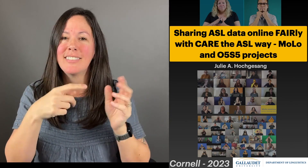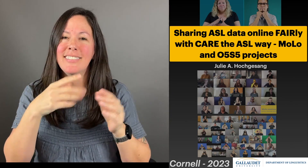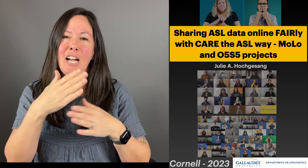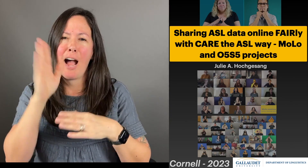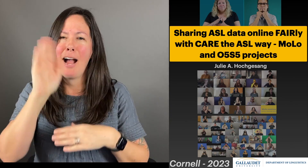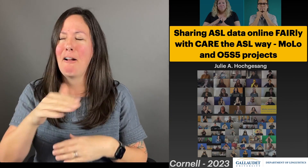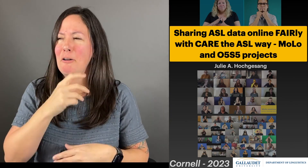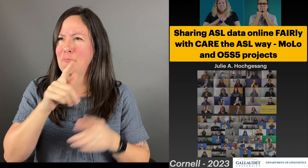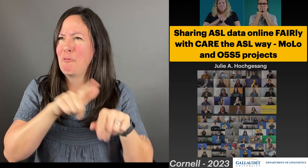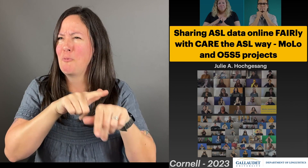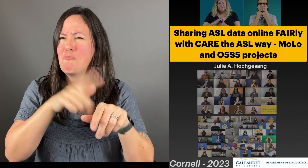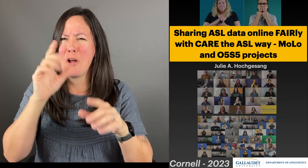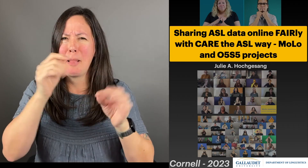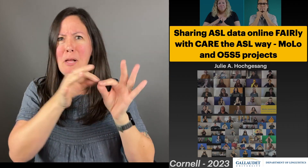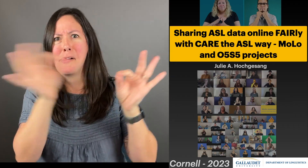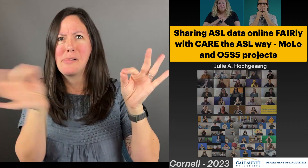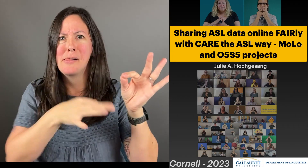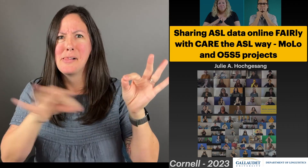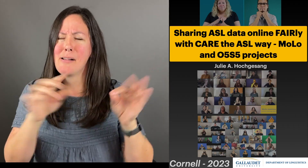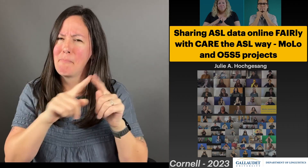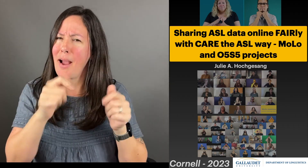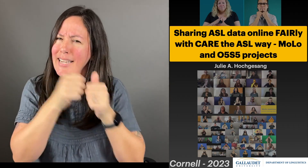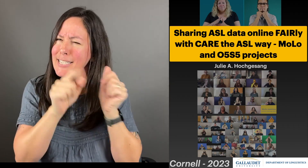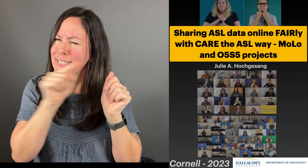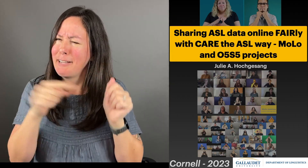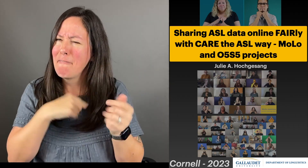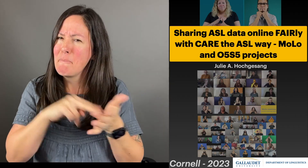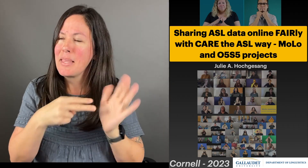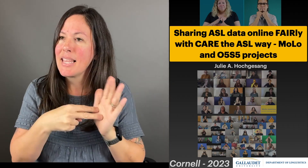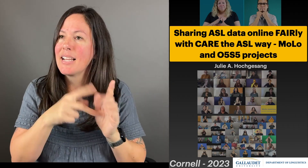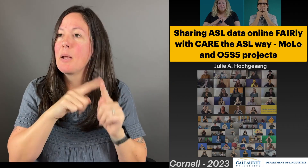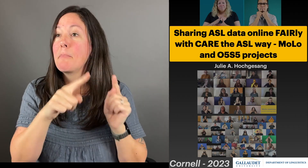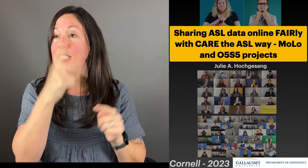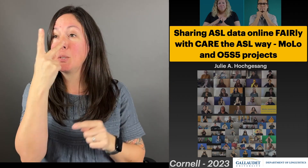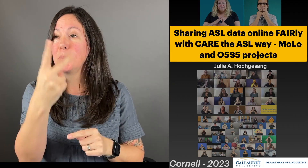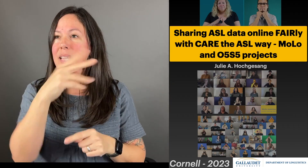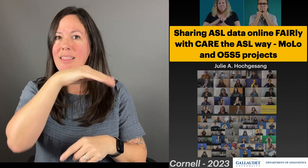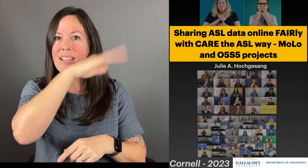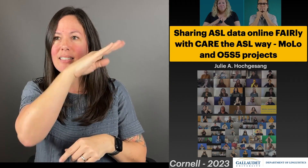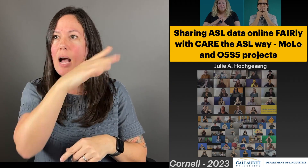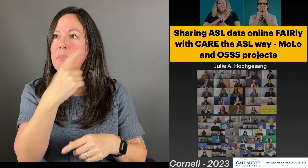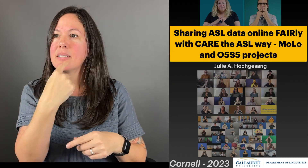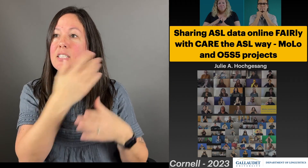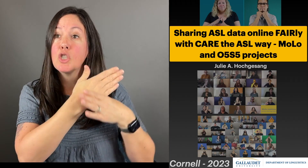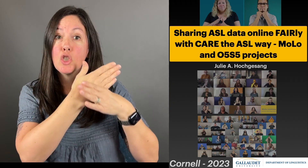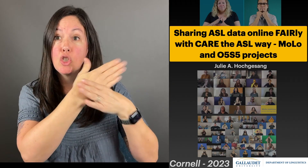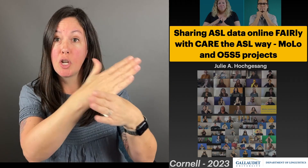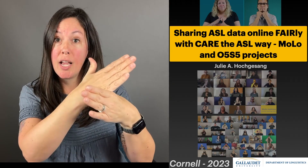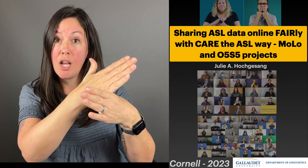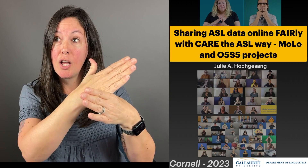slides that I usually have a title that's in English and again I apologize for the incredibly long title (but full of meaning) but at the